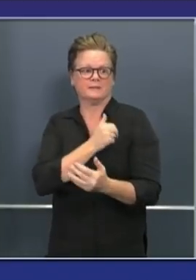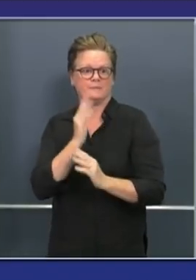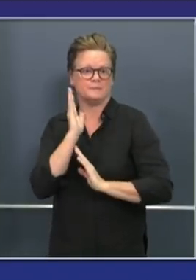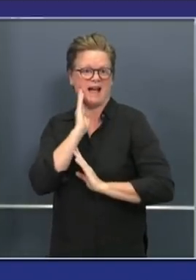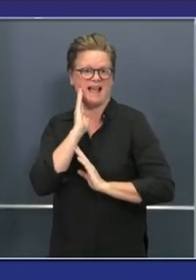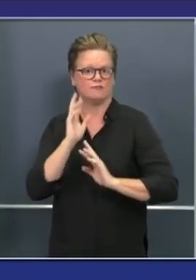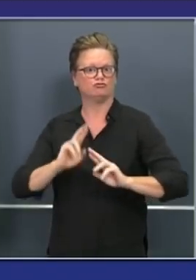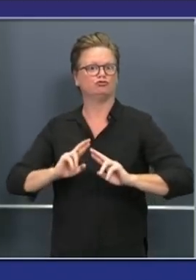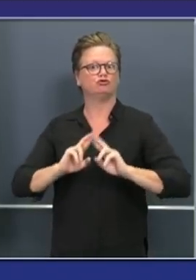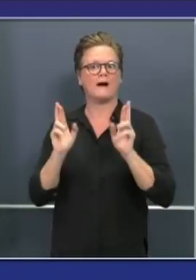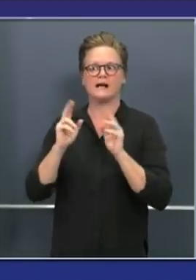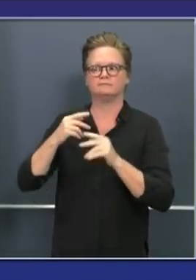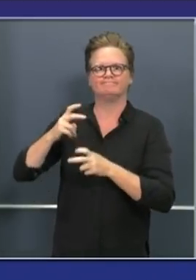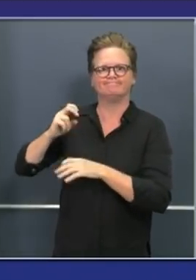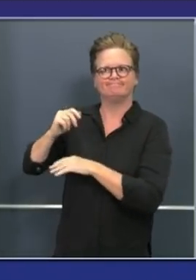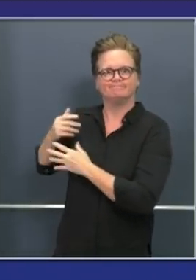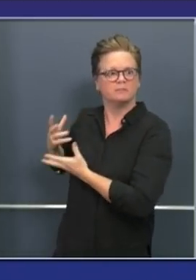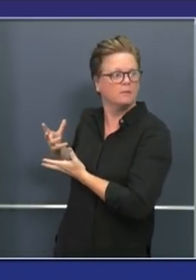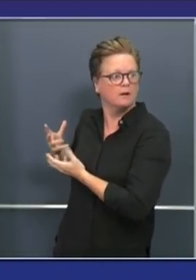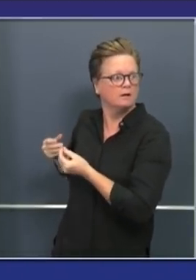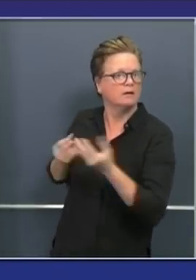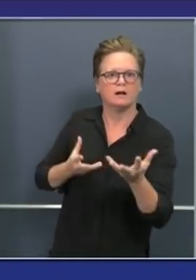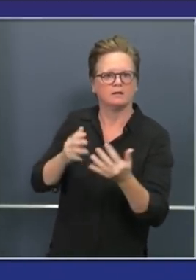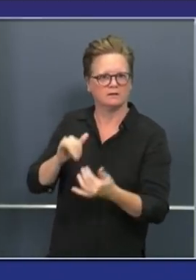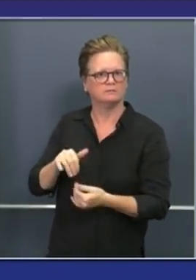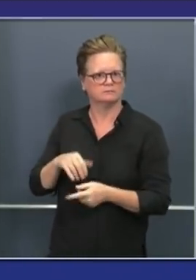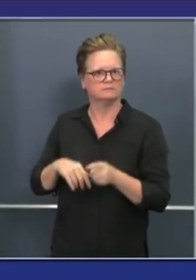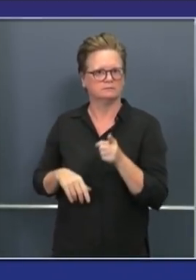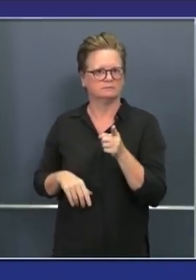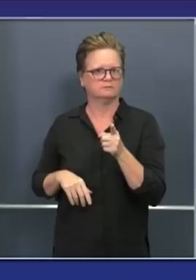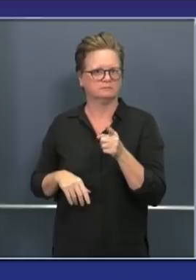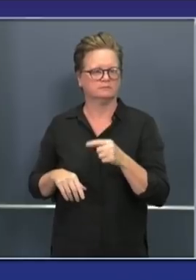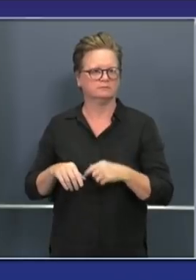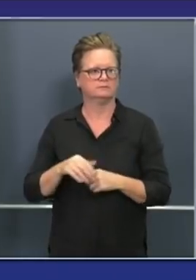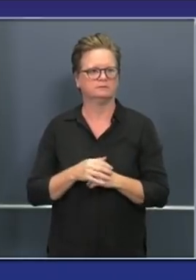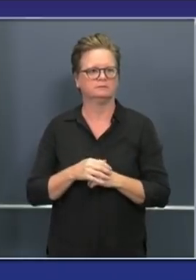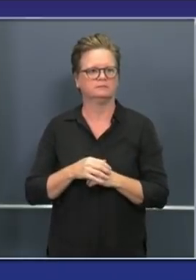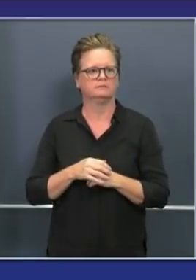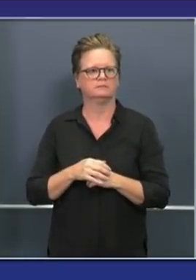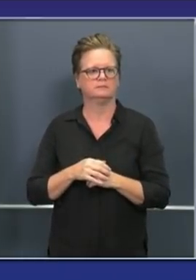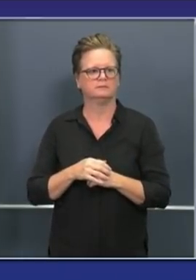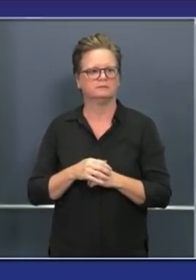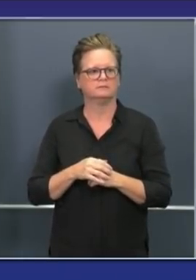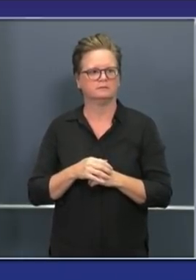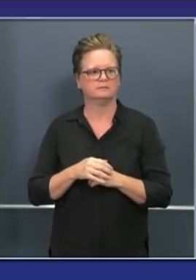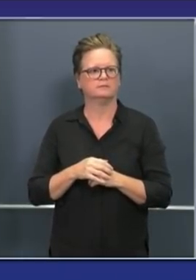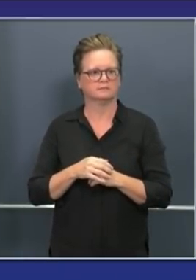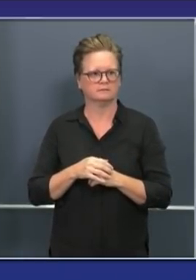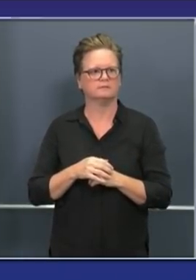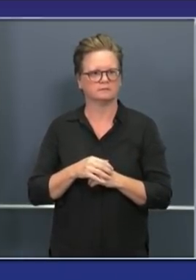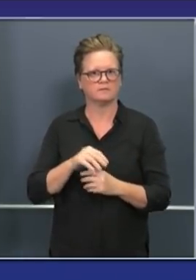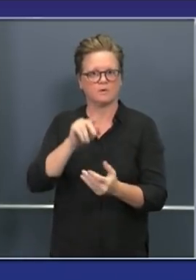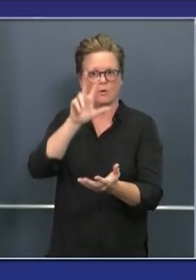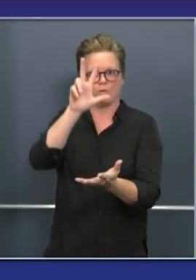THIS GRAPH OVER 52,000, CLOSE TO 53,000 SURGE BEDS WE HAVE